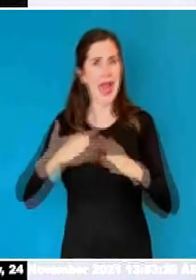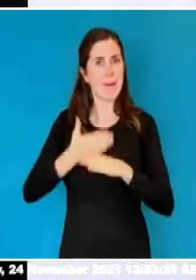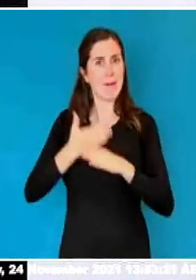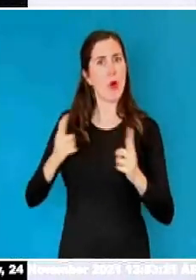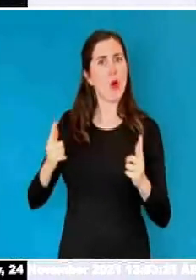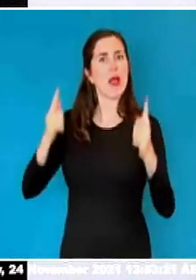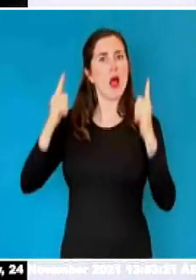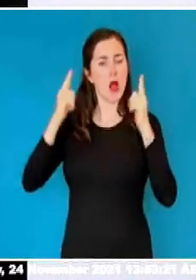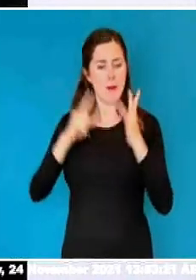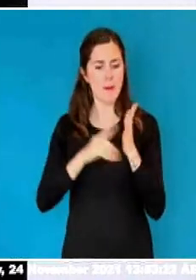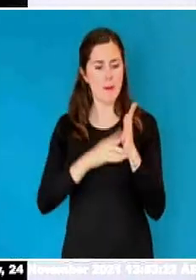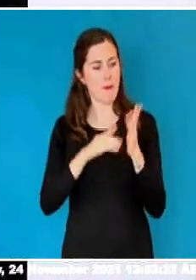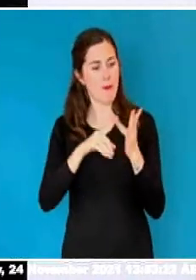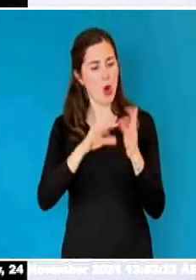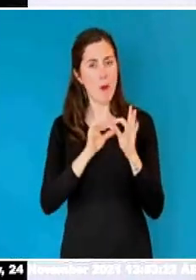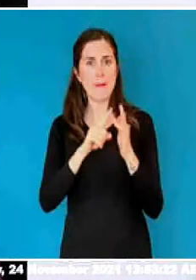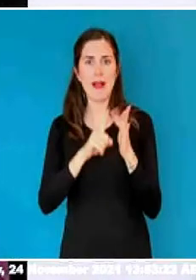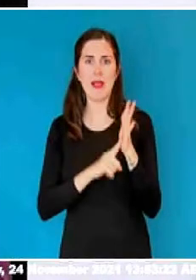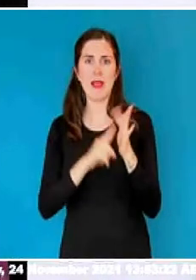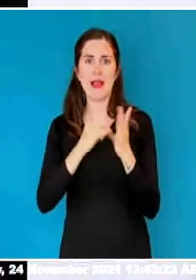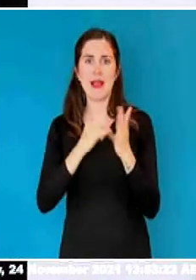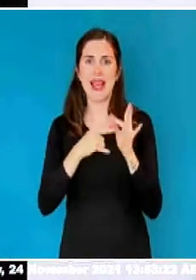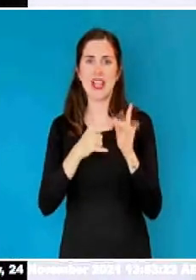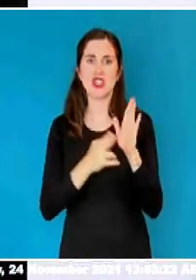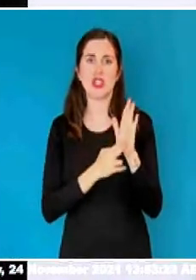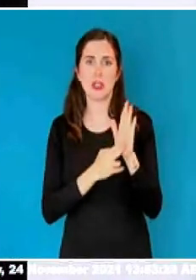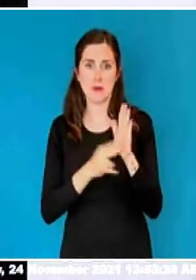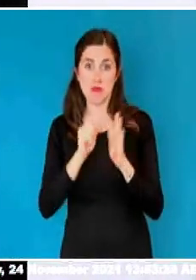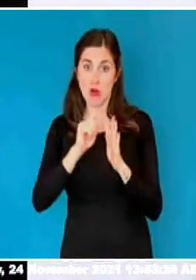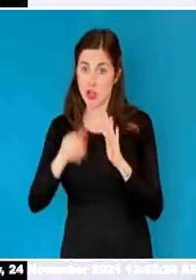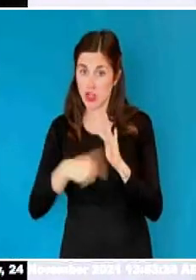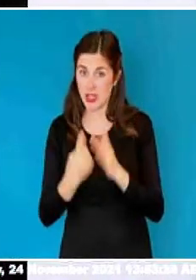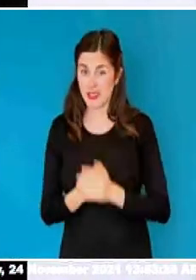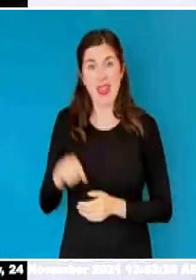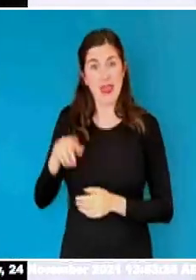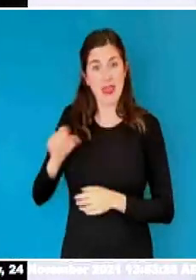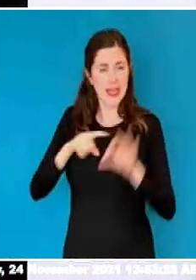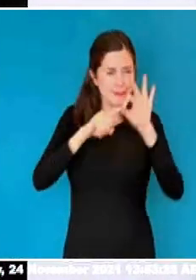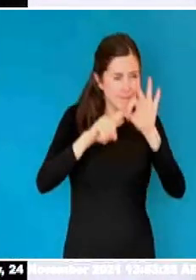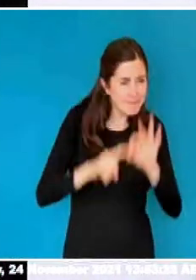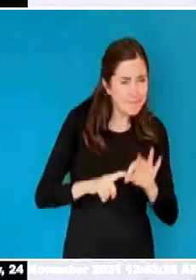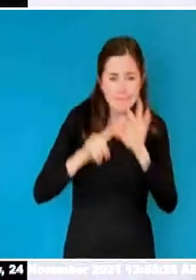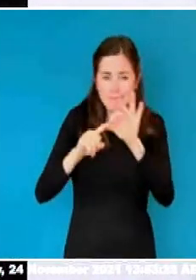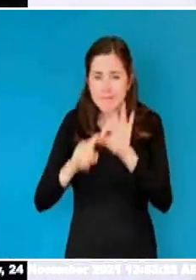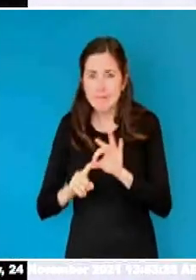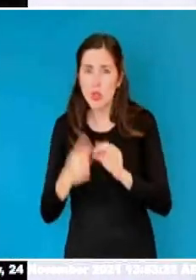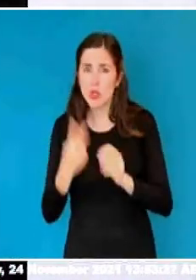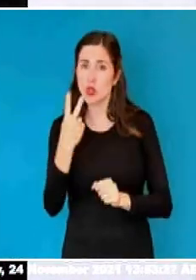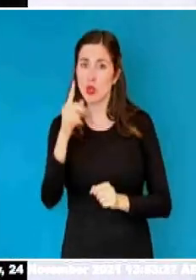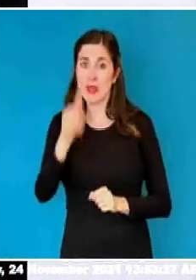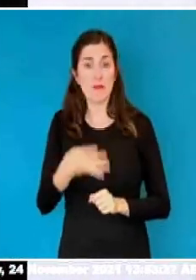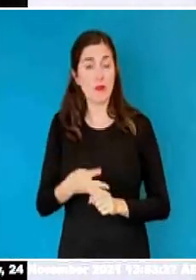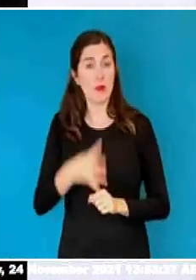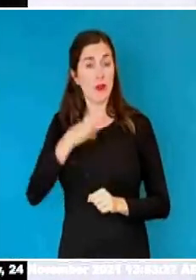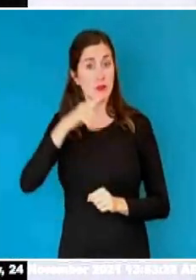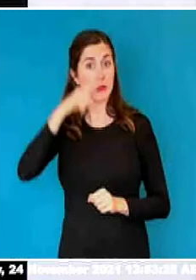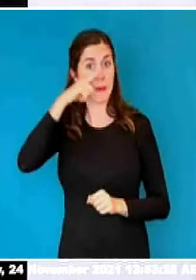The project involved a survey of about 2,400 people involved in hiring and